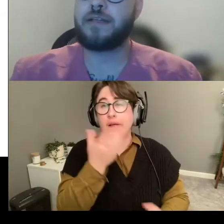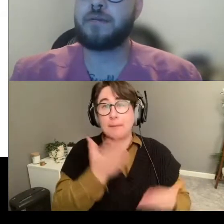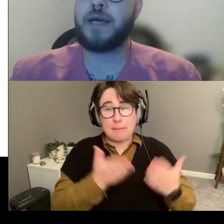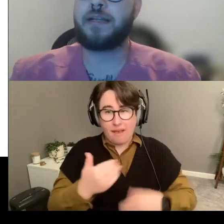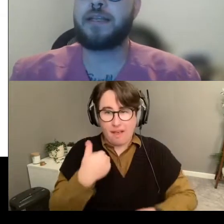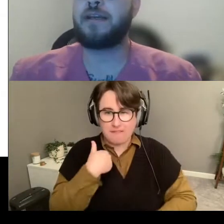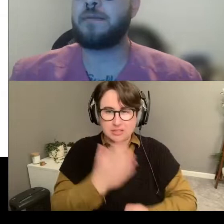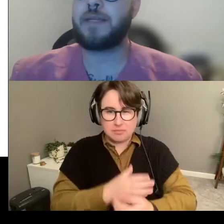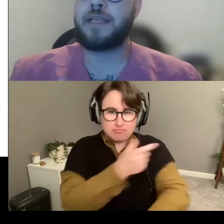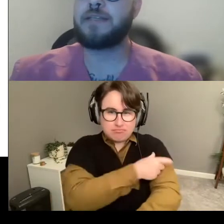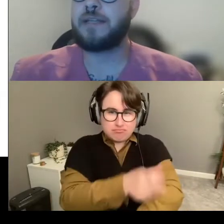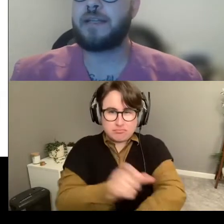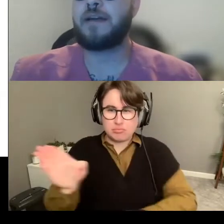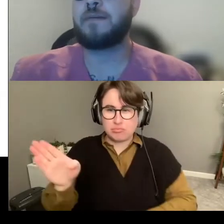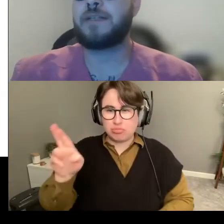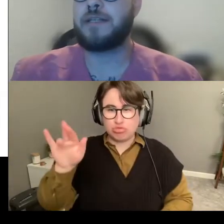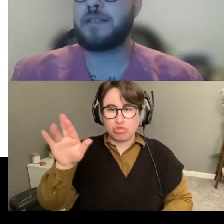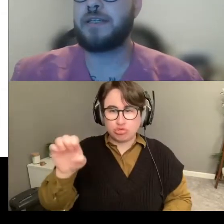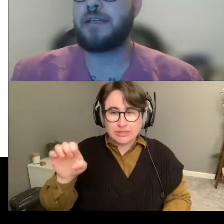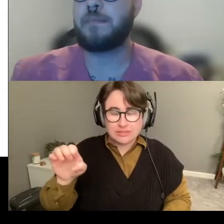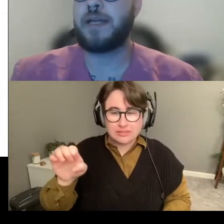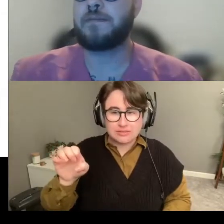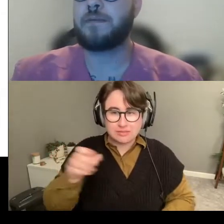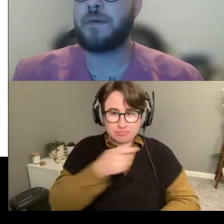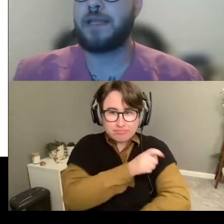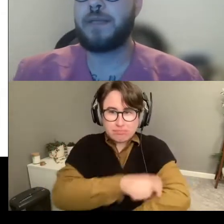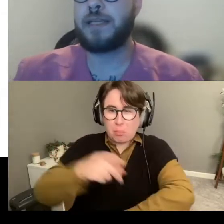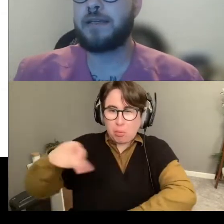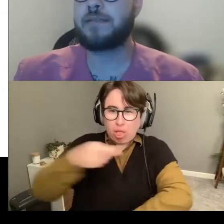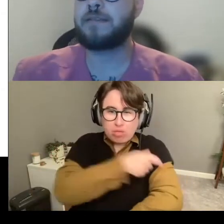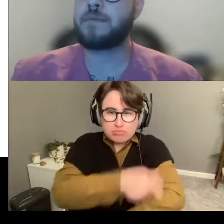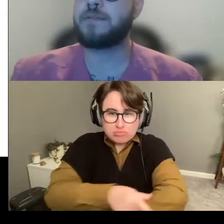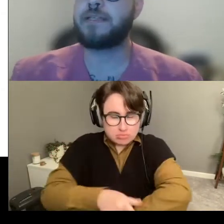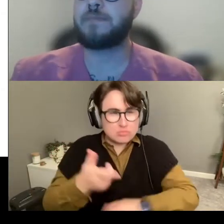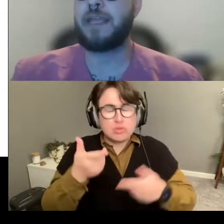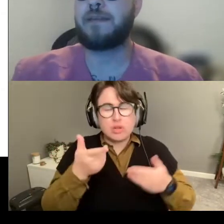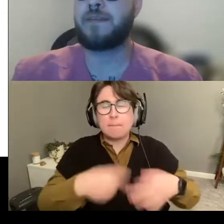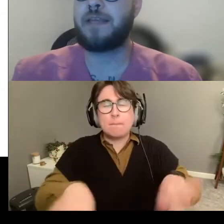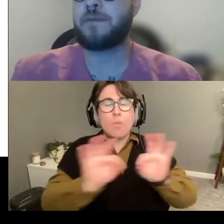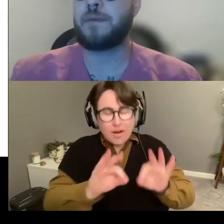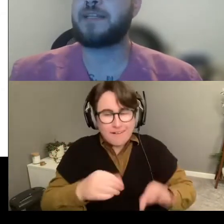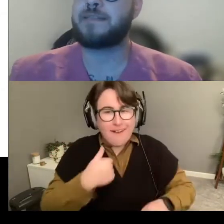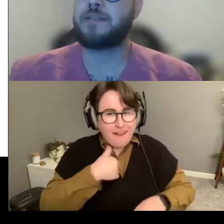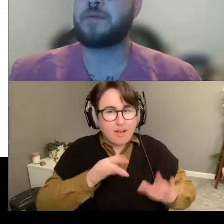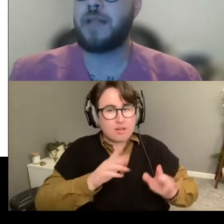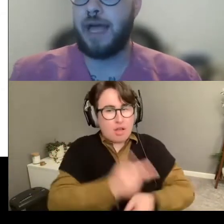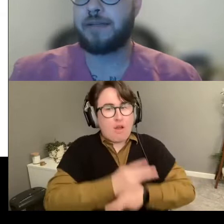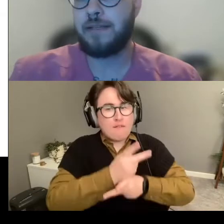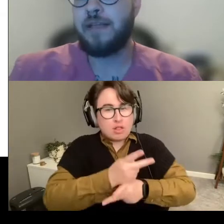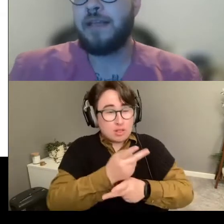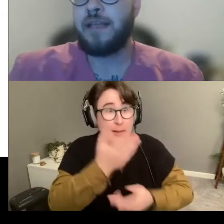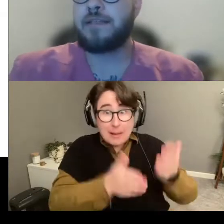on their body, engaging in a conversation in a mindful way, because those bruises may have came from a consensual act.